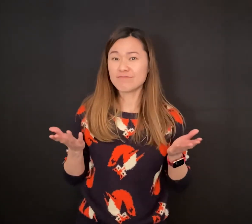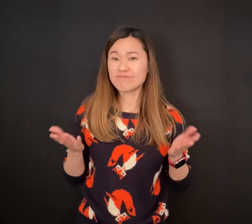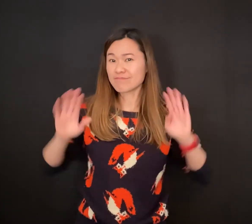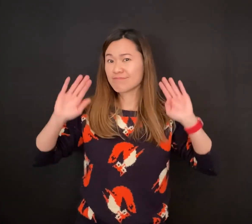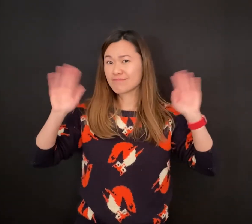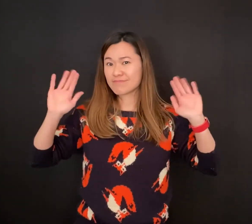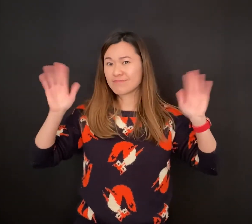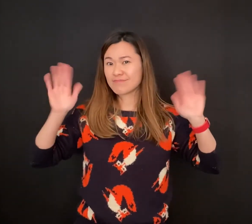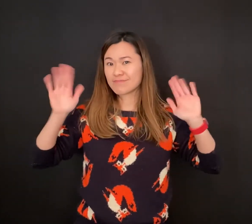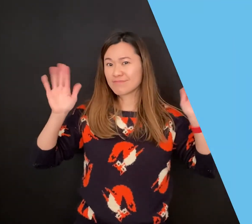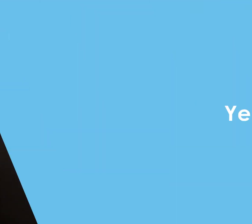Bye.